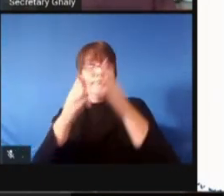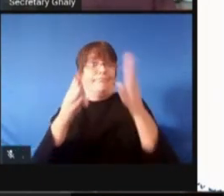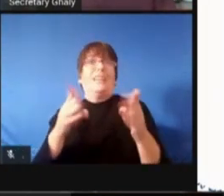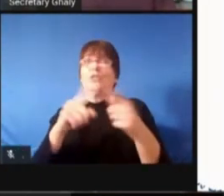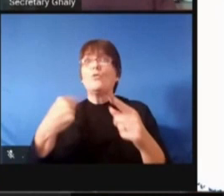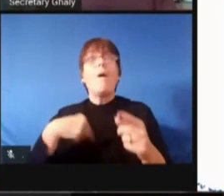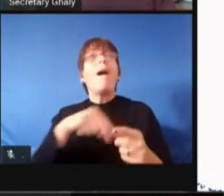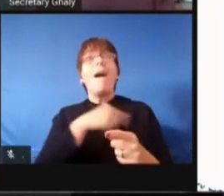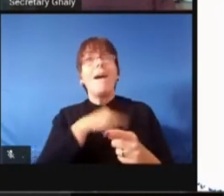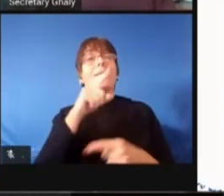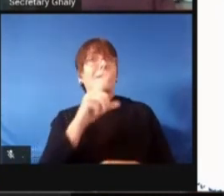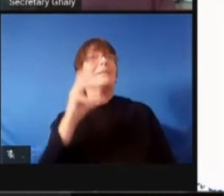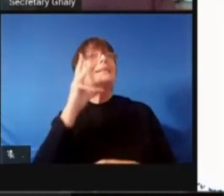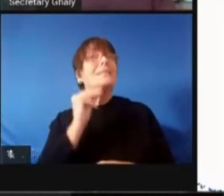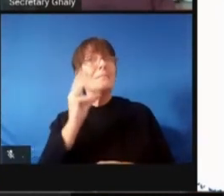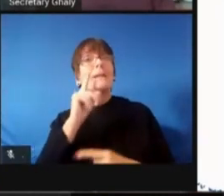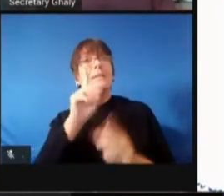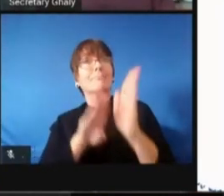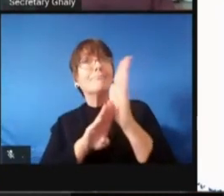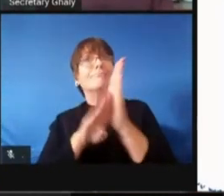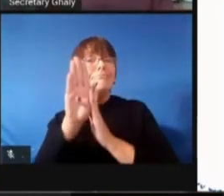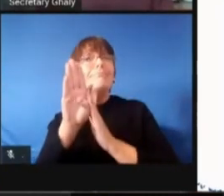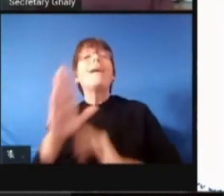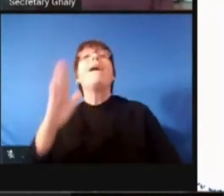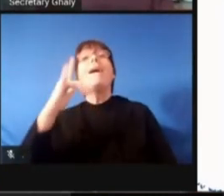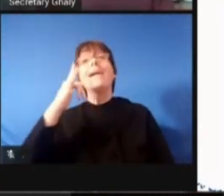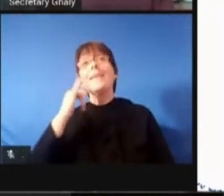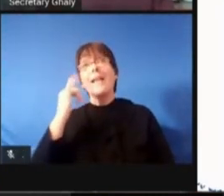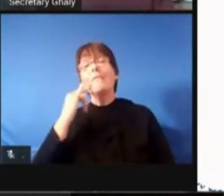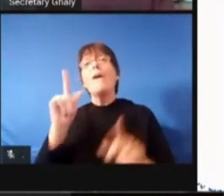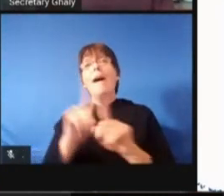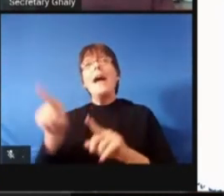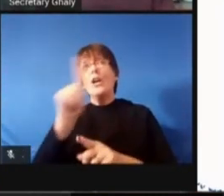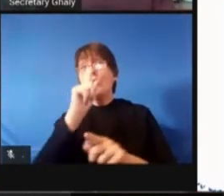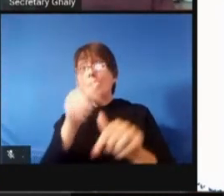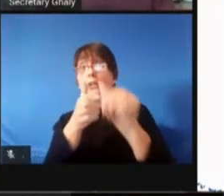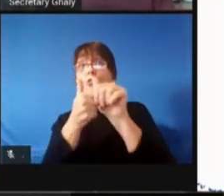EXPERIENCING QUITE A SIGNIFICANT INCREASE IN CASES AND THEY ARE STATES NEXT DOOR